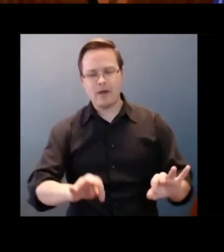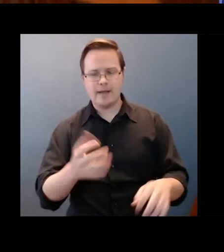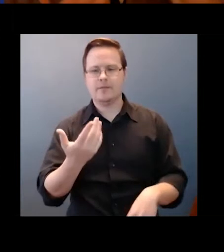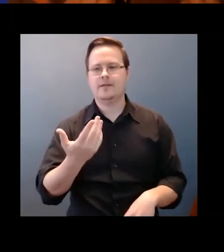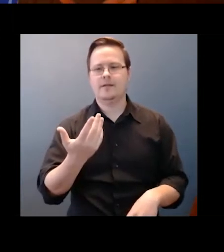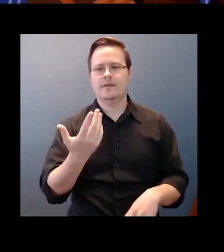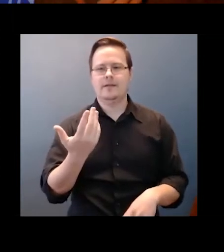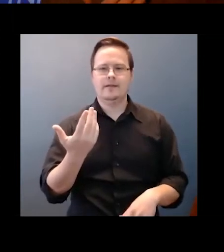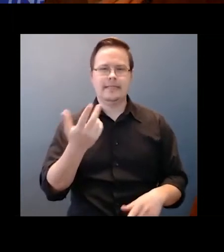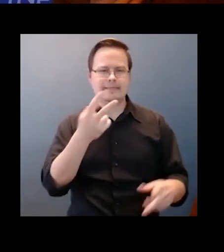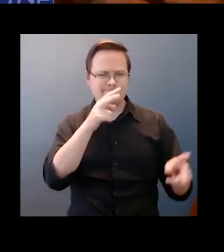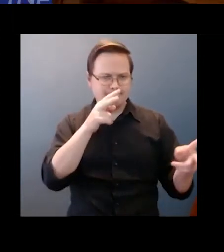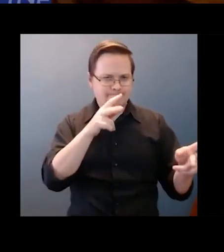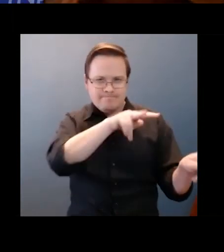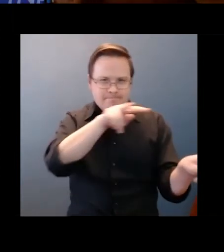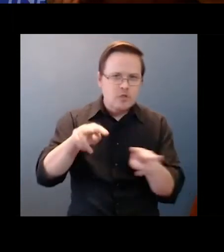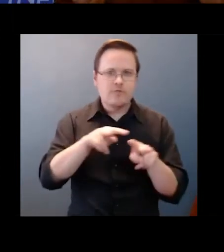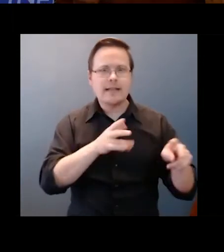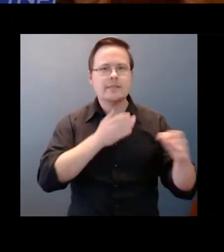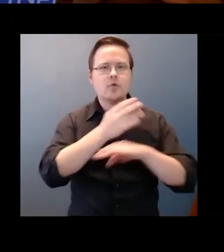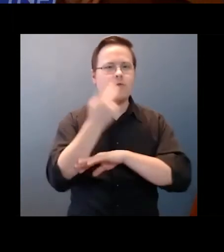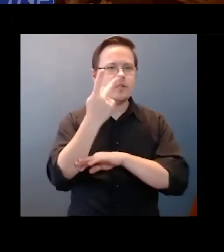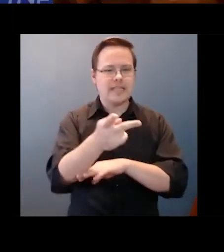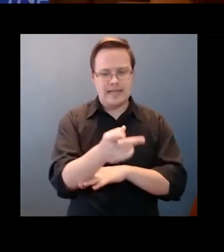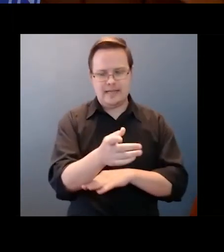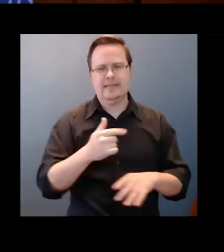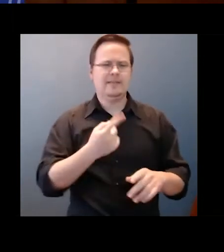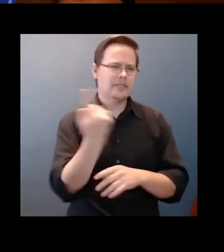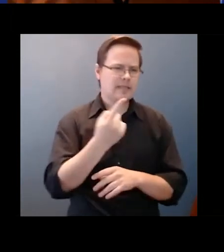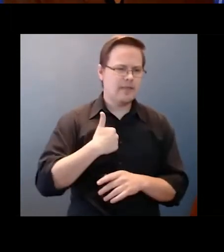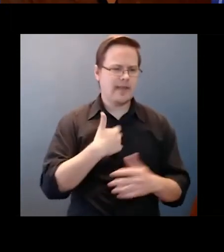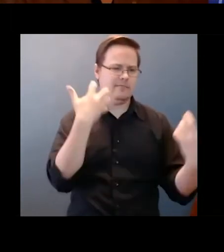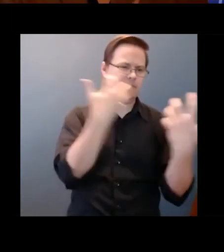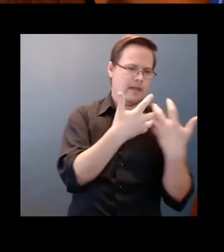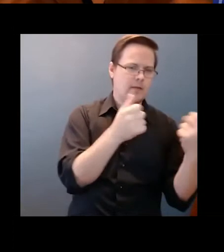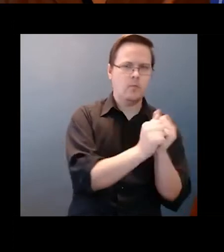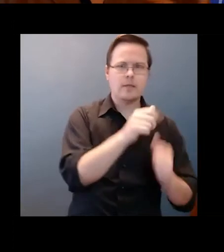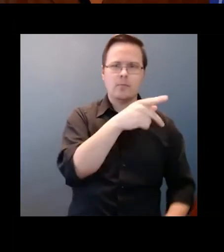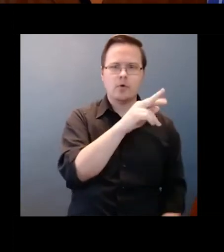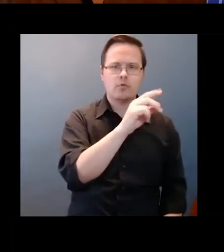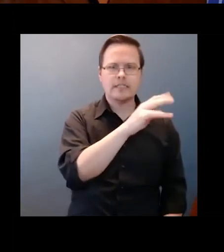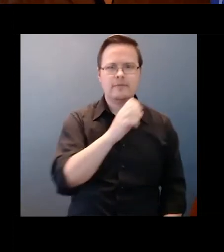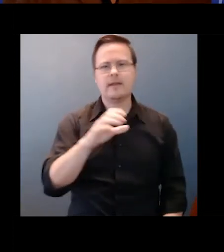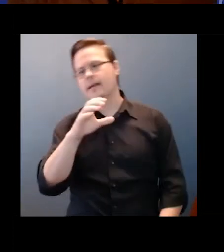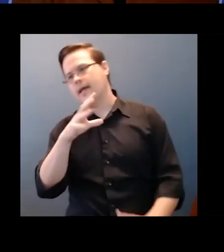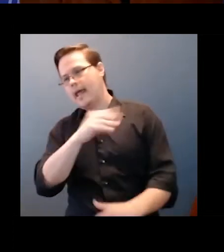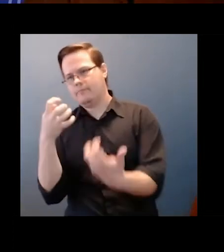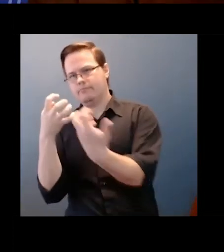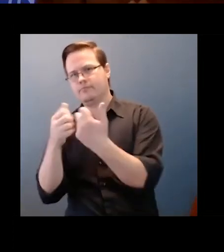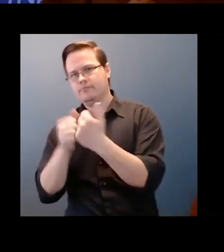is something that aligned with both progressive and conservative council member values like privacy, fiscal prudence, as well as racial and immigration justice.